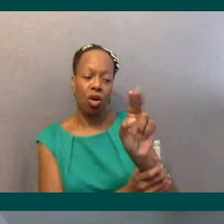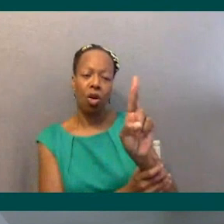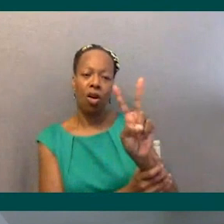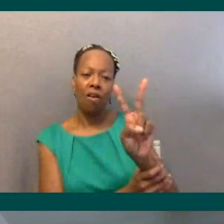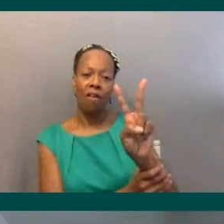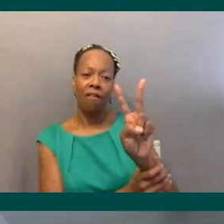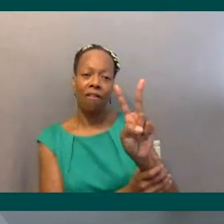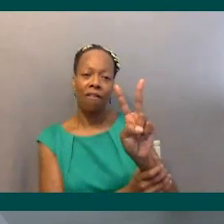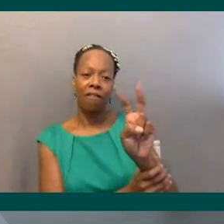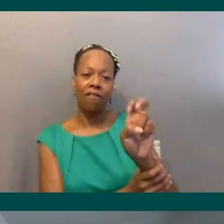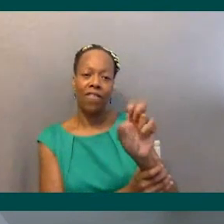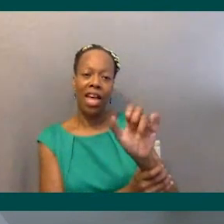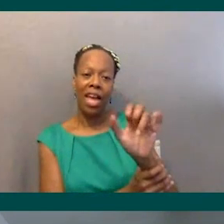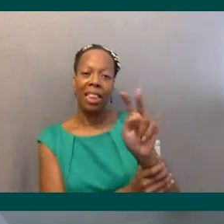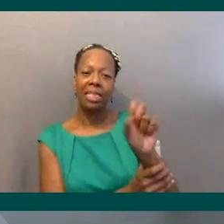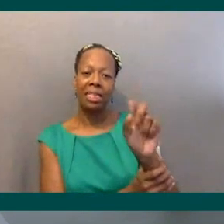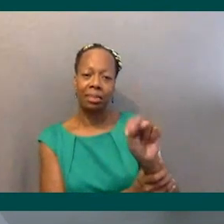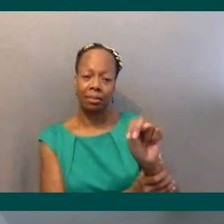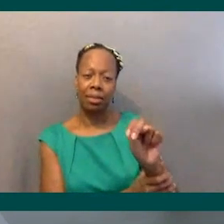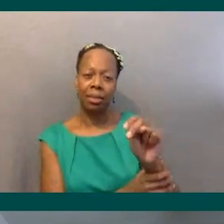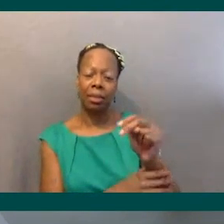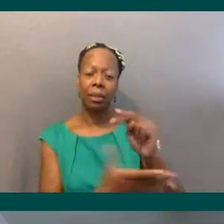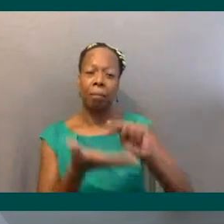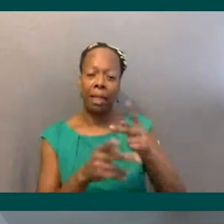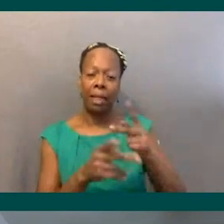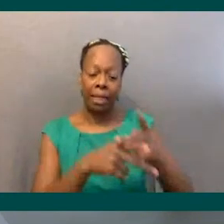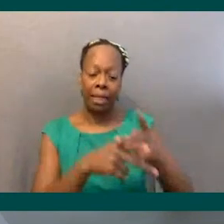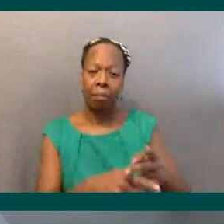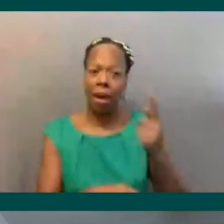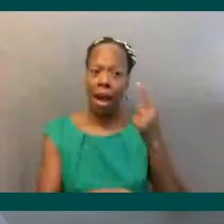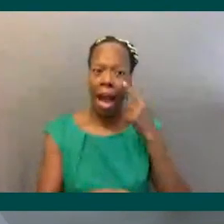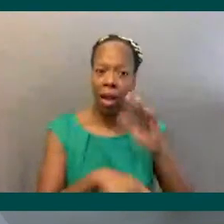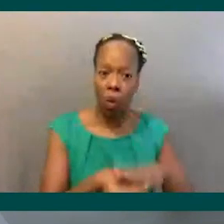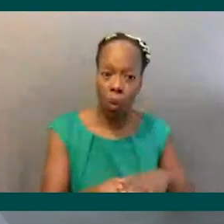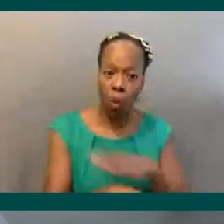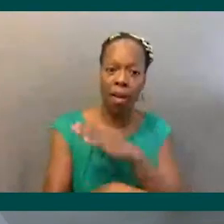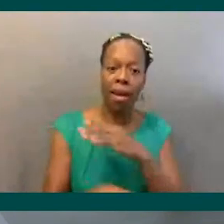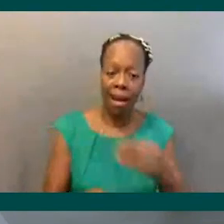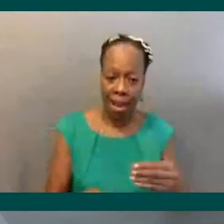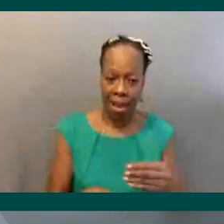when we're looking at childhood development and understanding the difference between those two pieces.